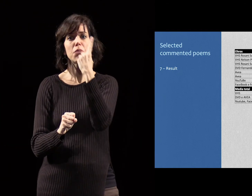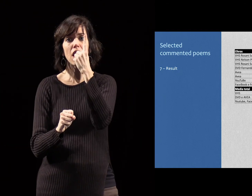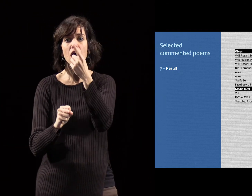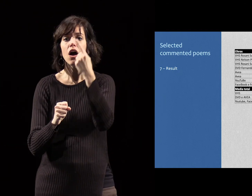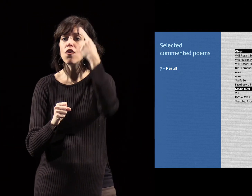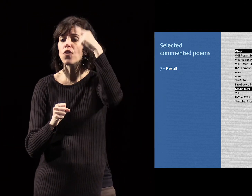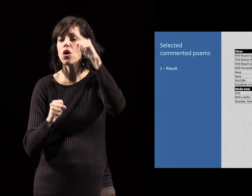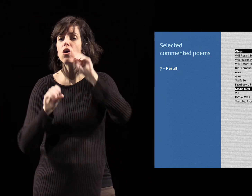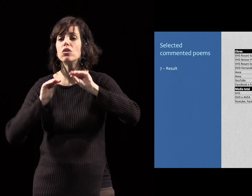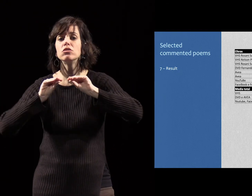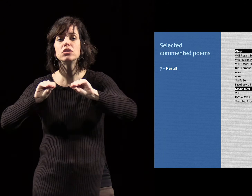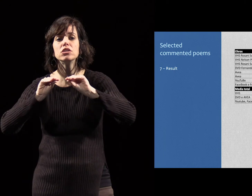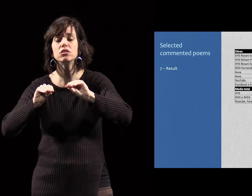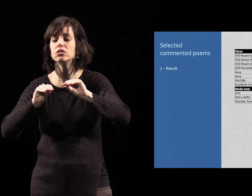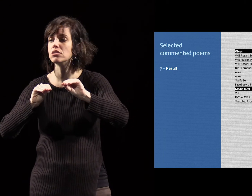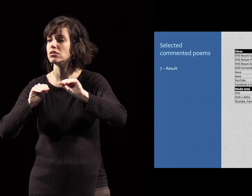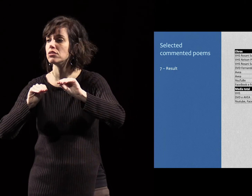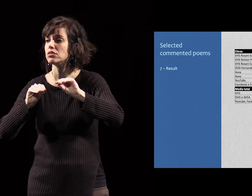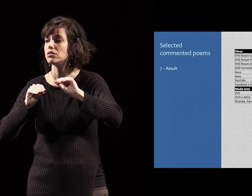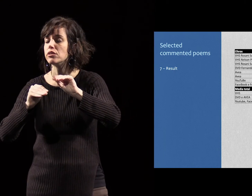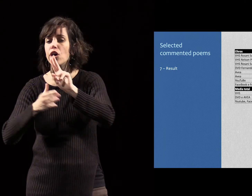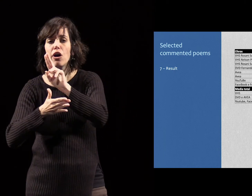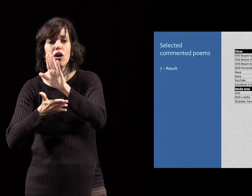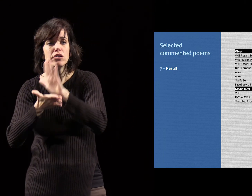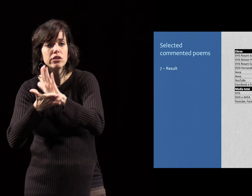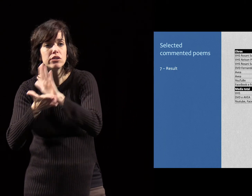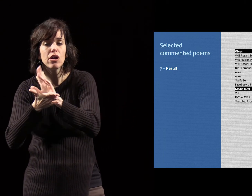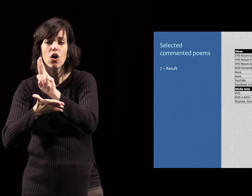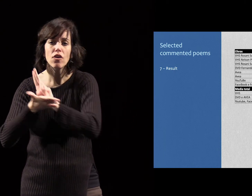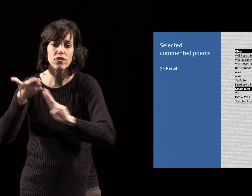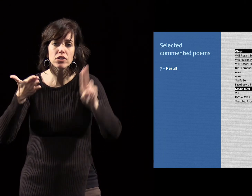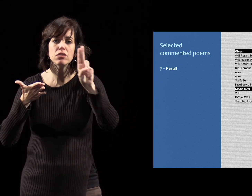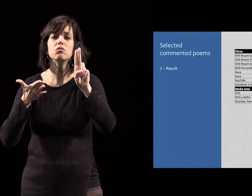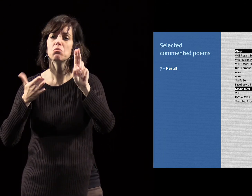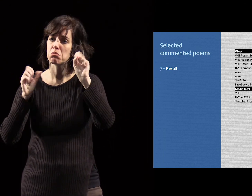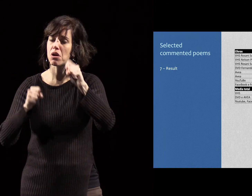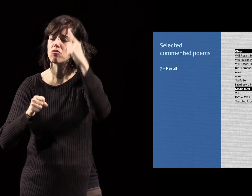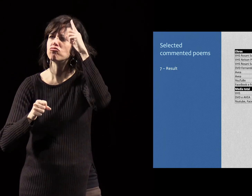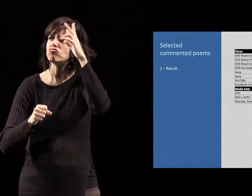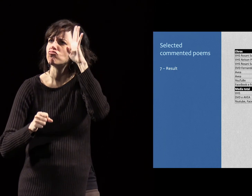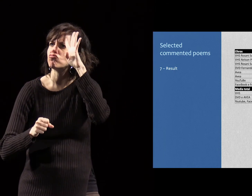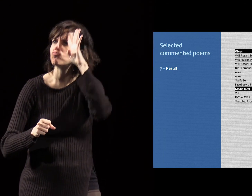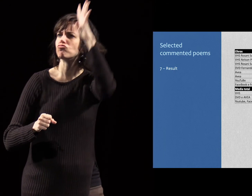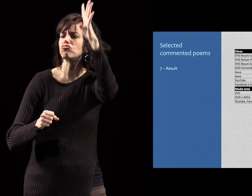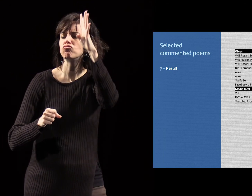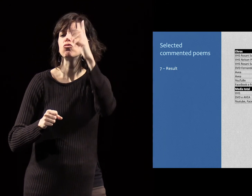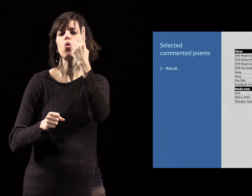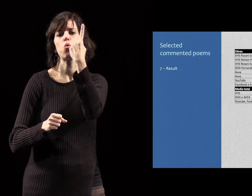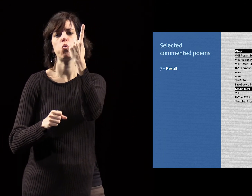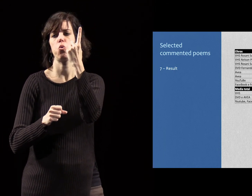but right in the middle was two minutes. And this is good to know for teaching purposes,